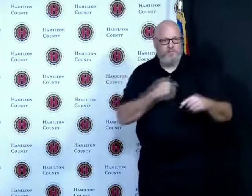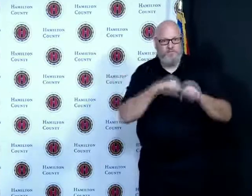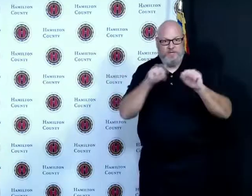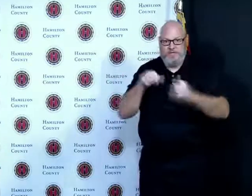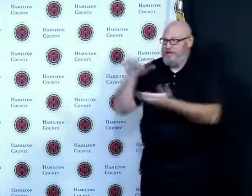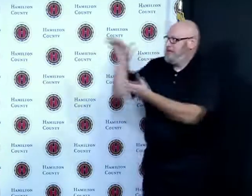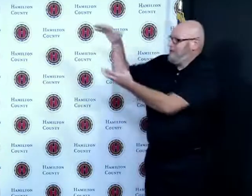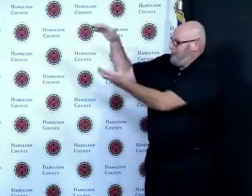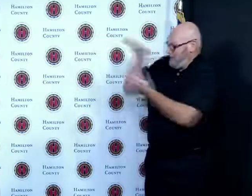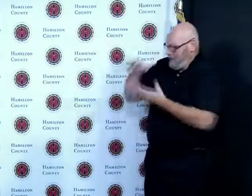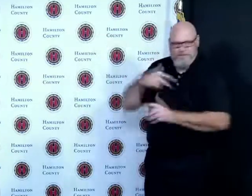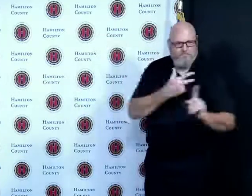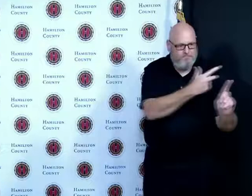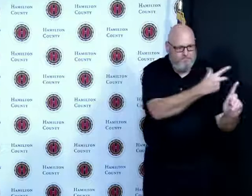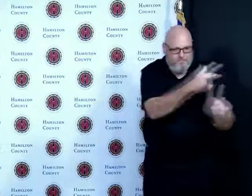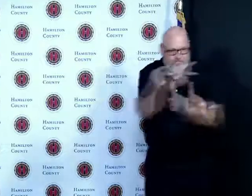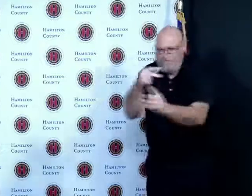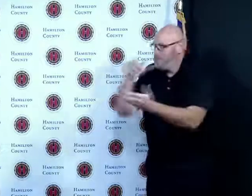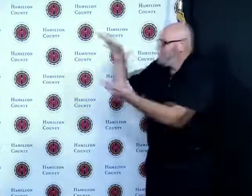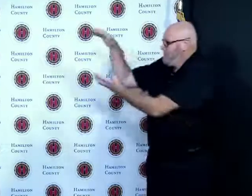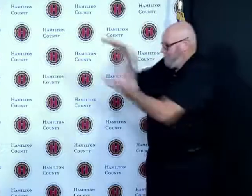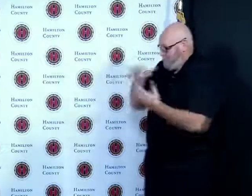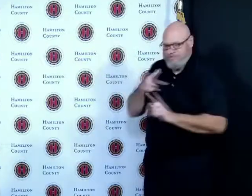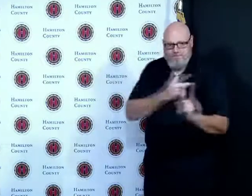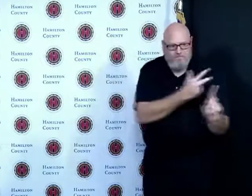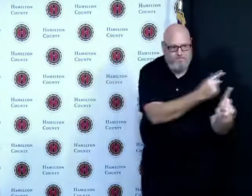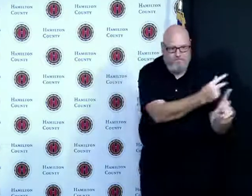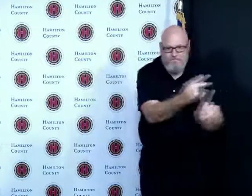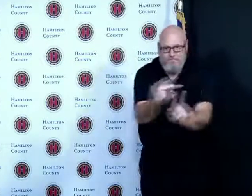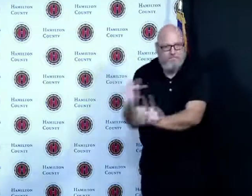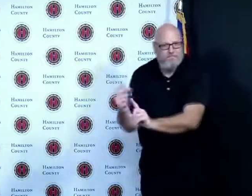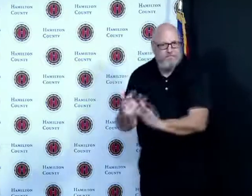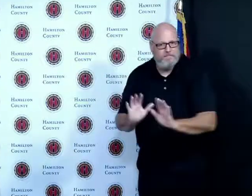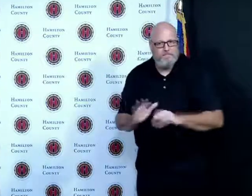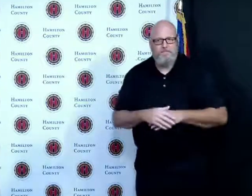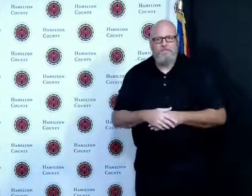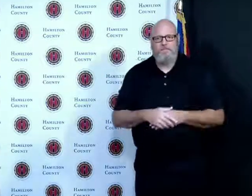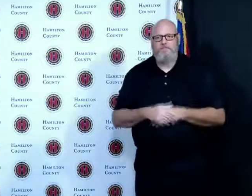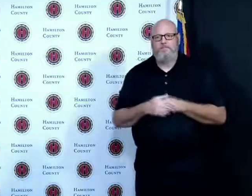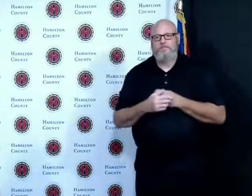are eligible so that's a a big jump and let me give you an idea about the population that we're